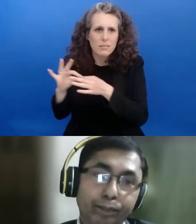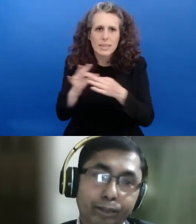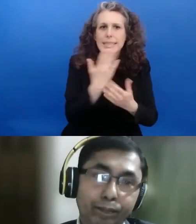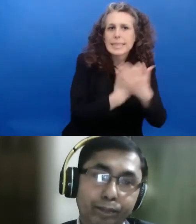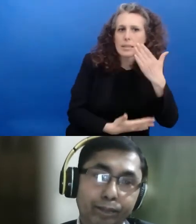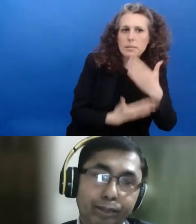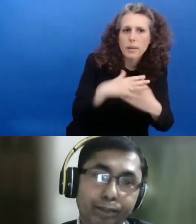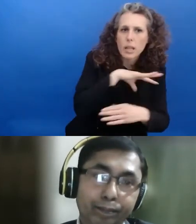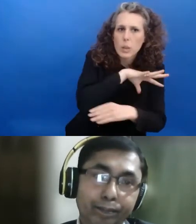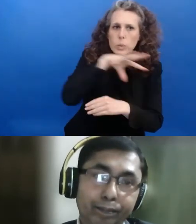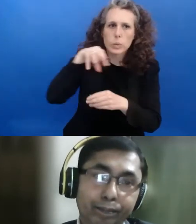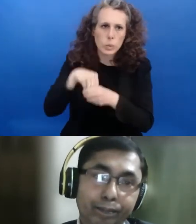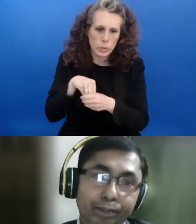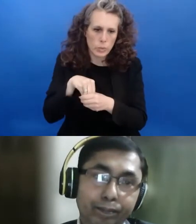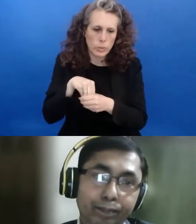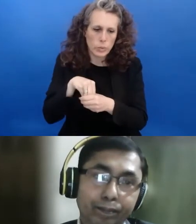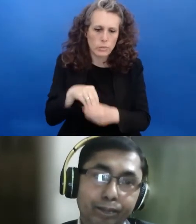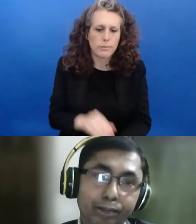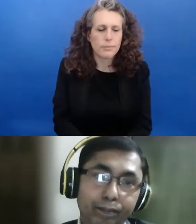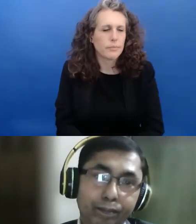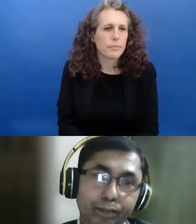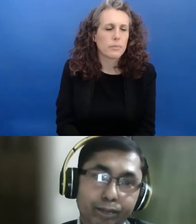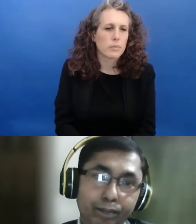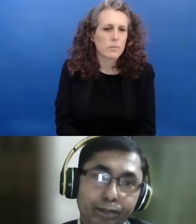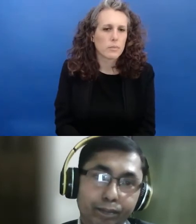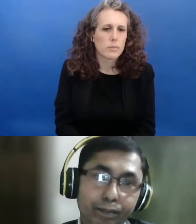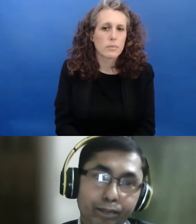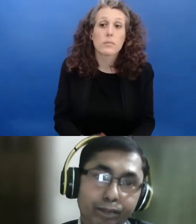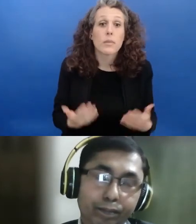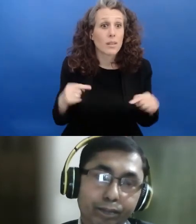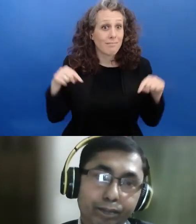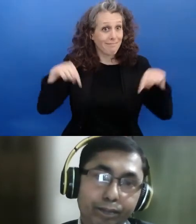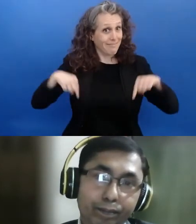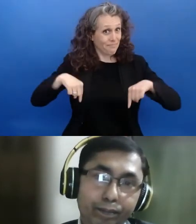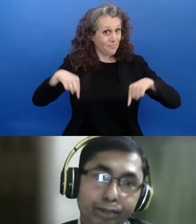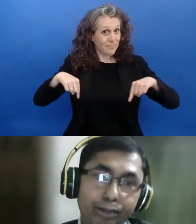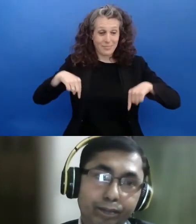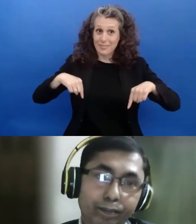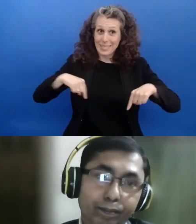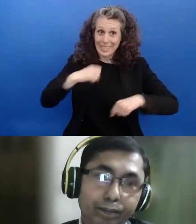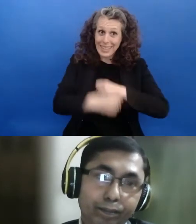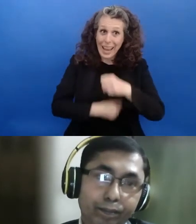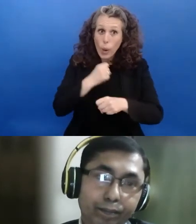especially this year it's very important given the context of the ongoing covet 19